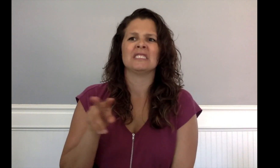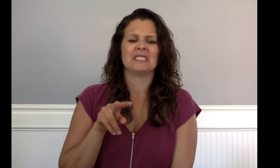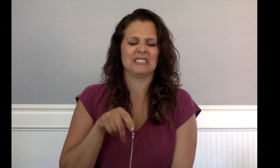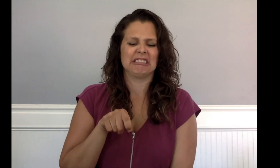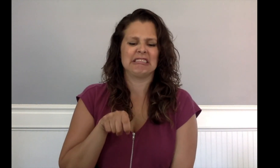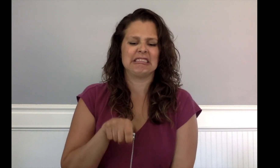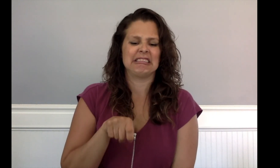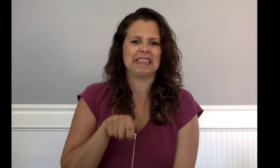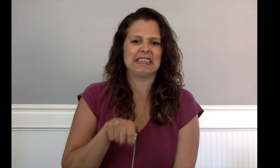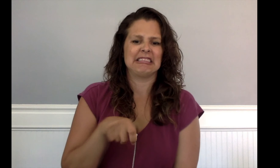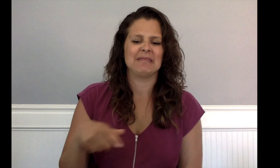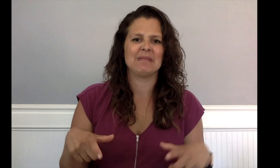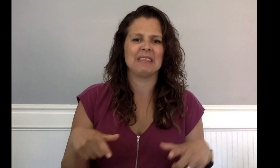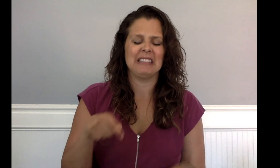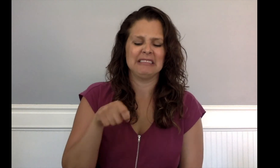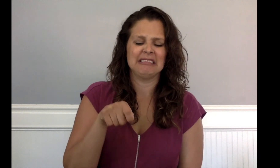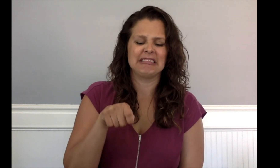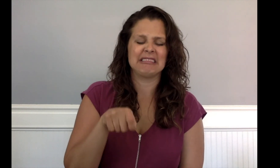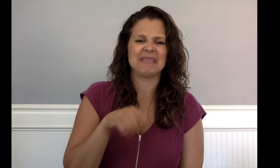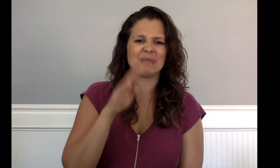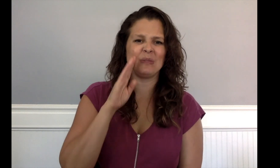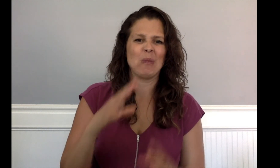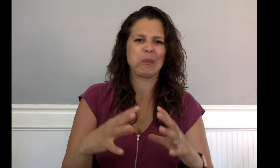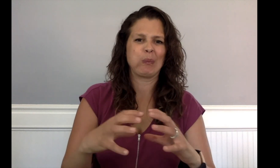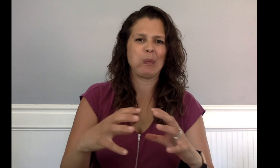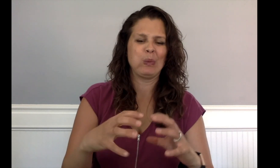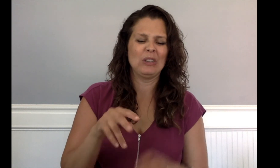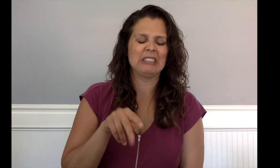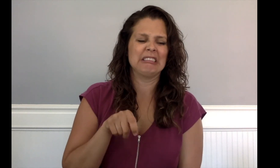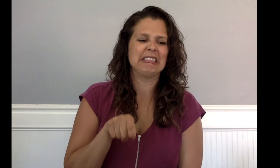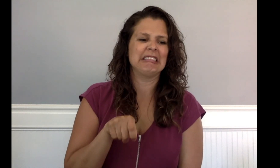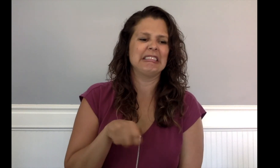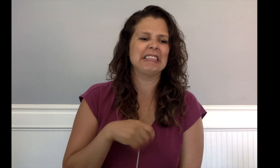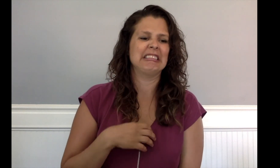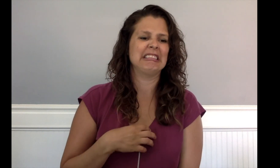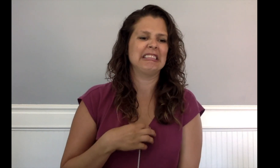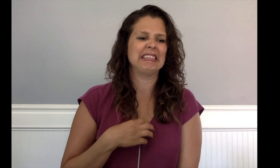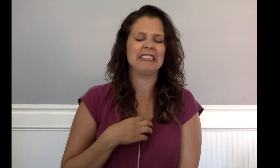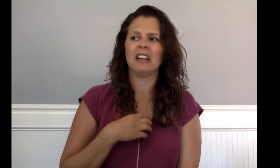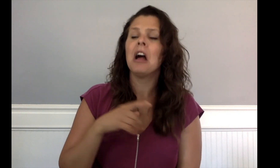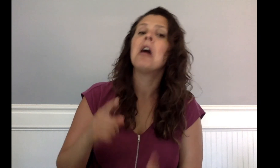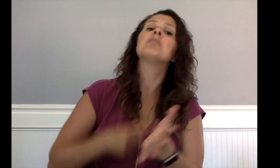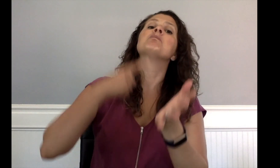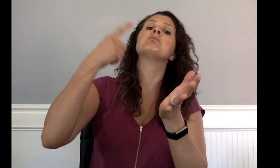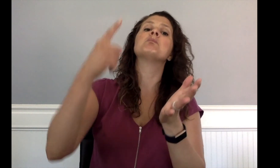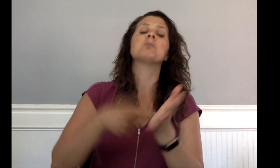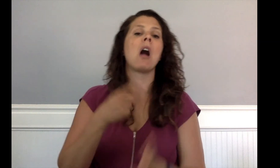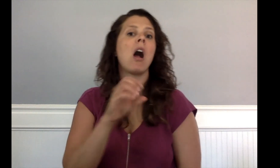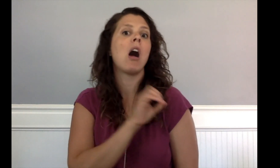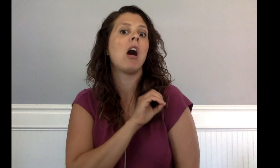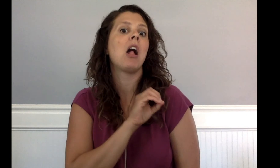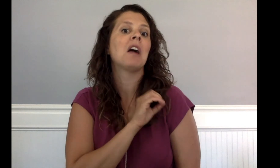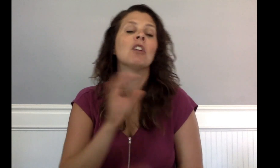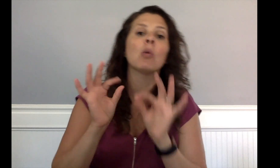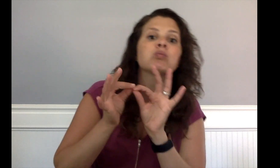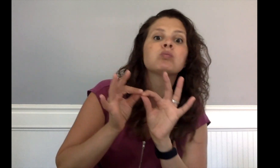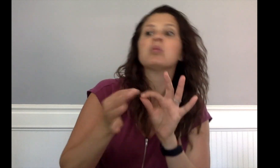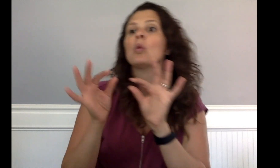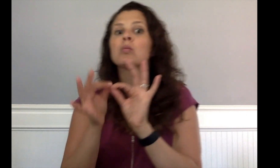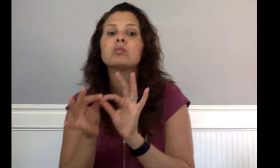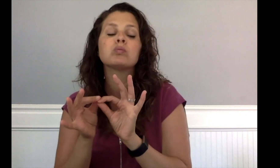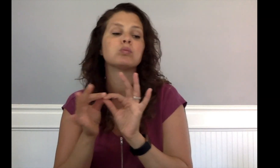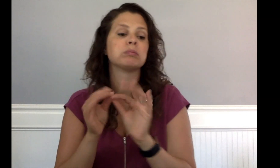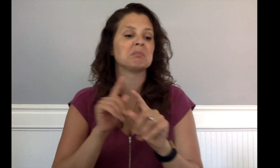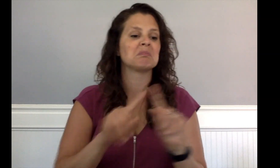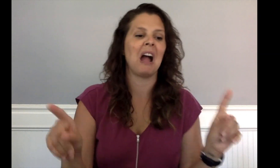poked at his dinner. Occasionally Oliver would interpret,